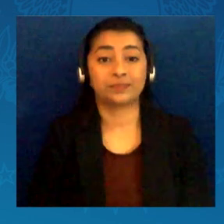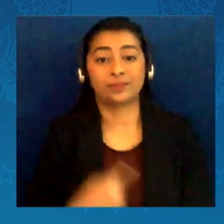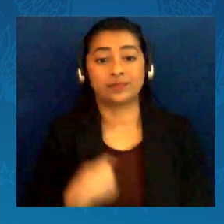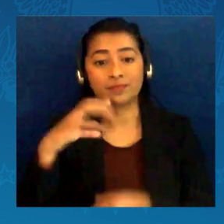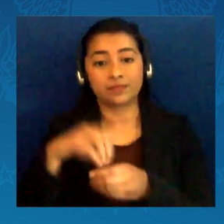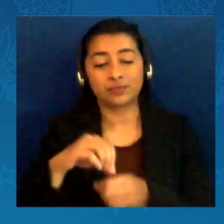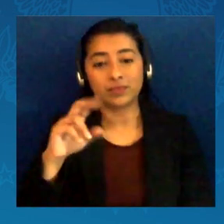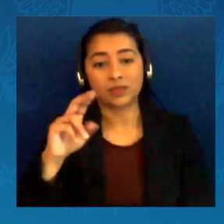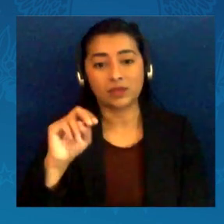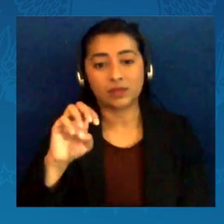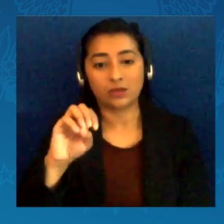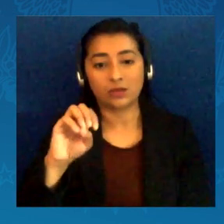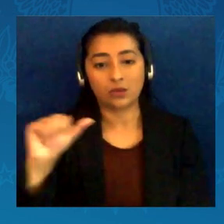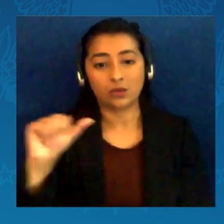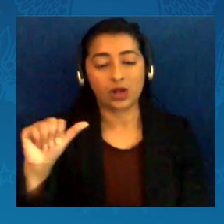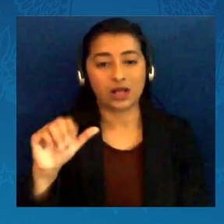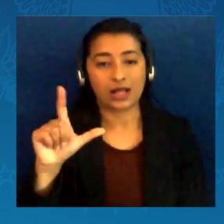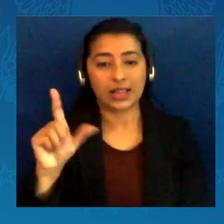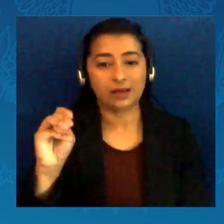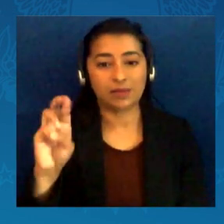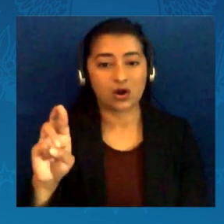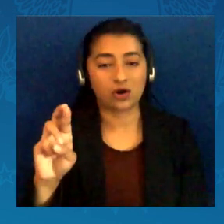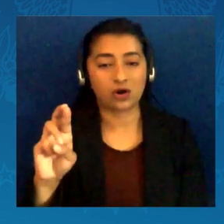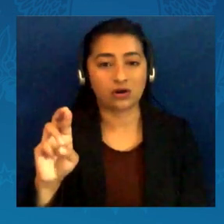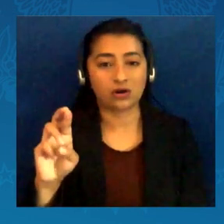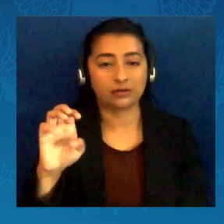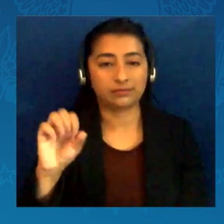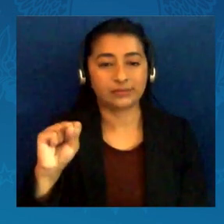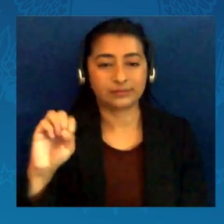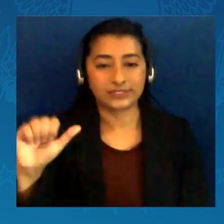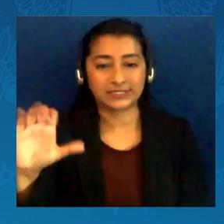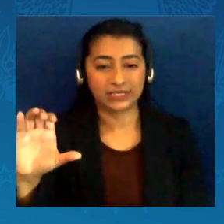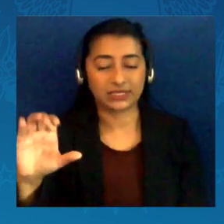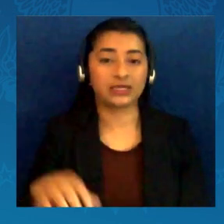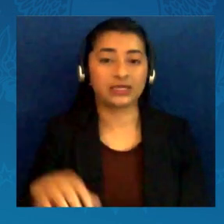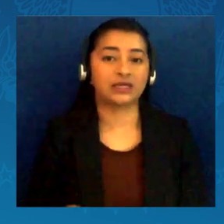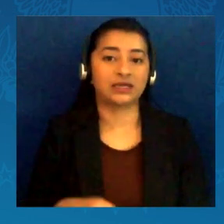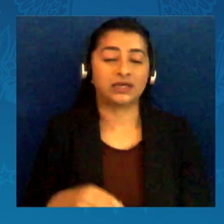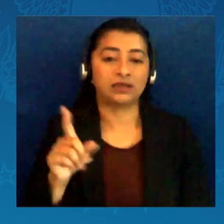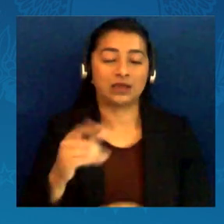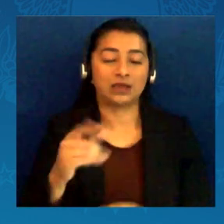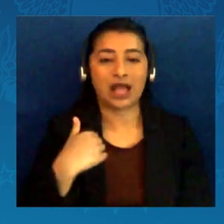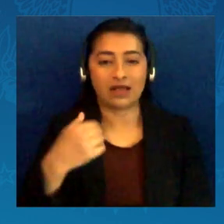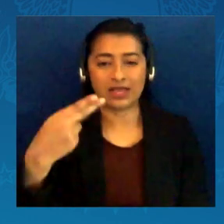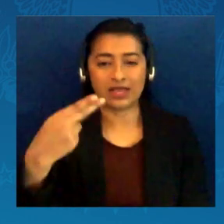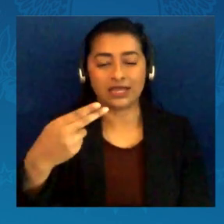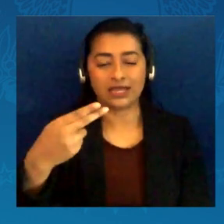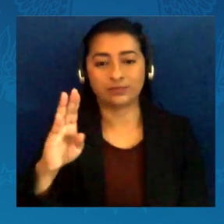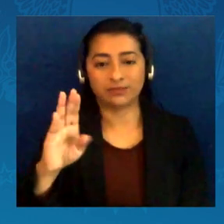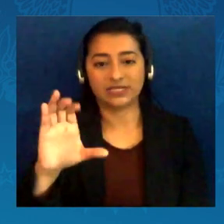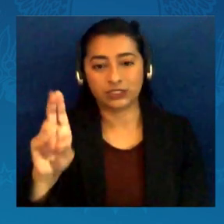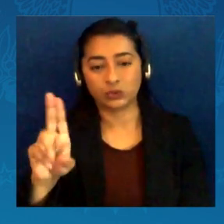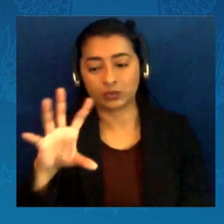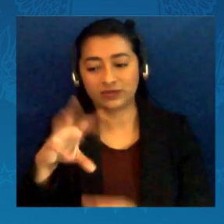which is basically just a collection of HBCUs in the collection of schools